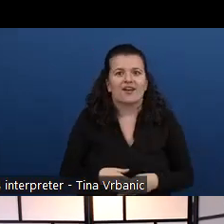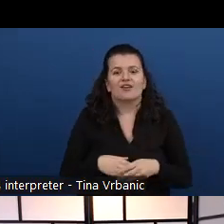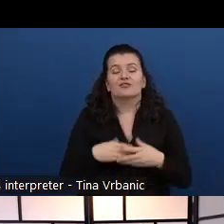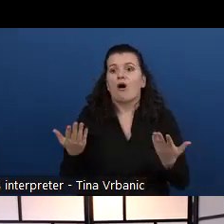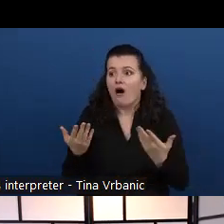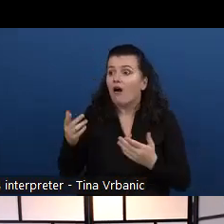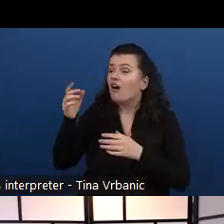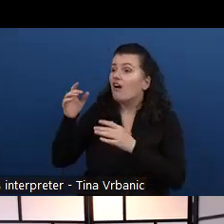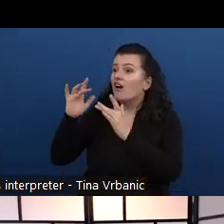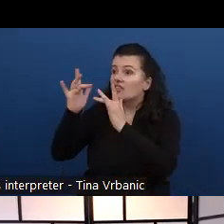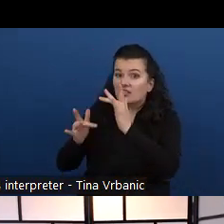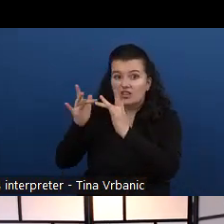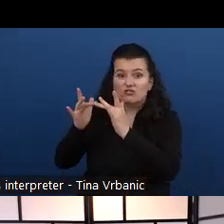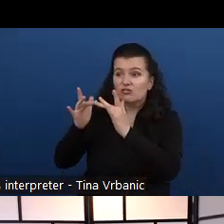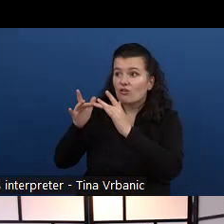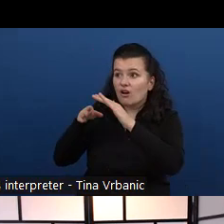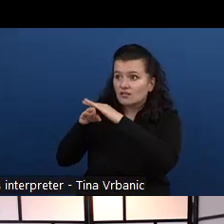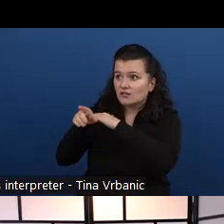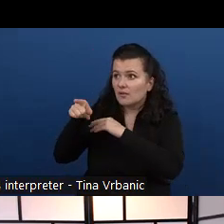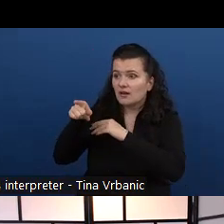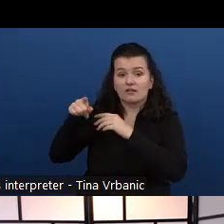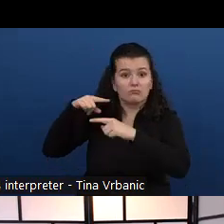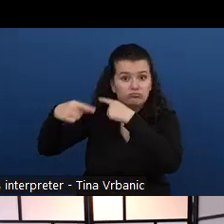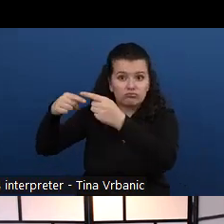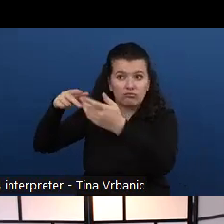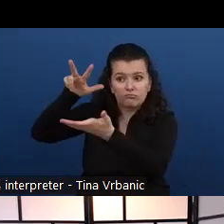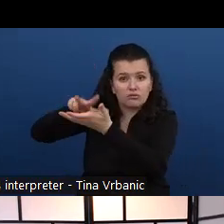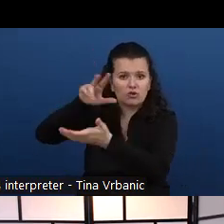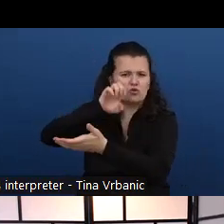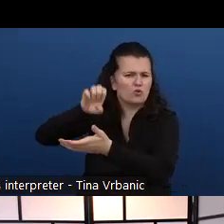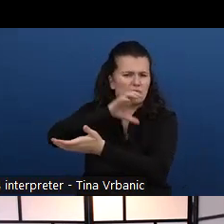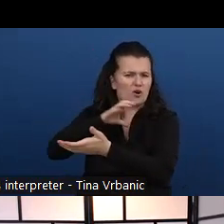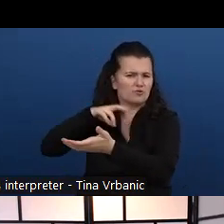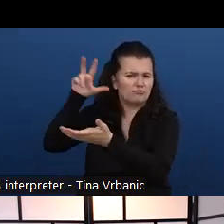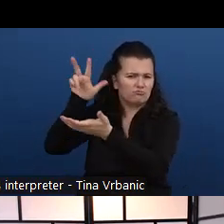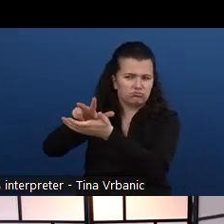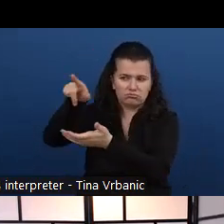I started as a consultant and trainer since 2007.